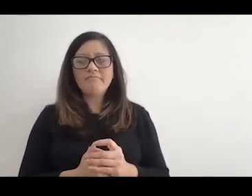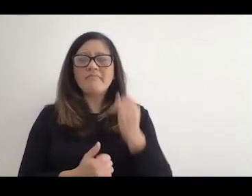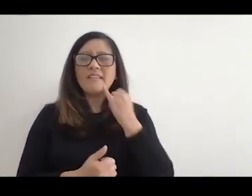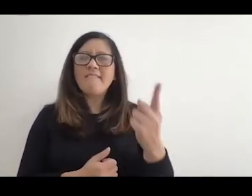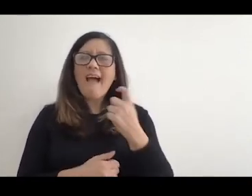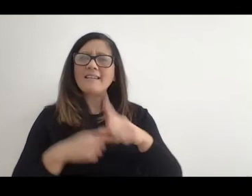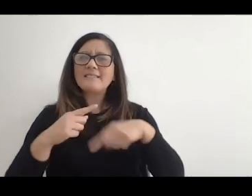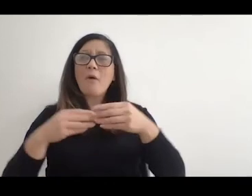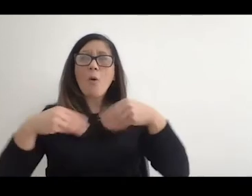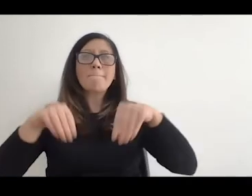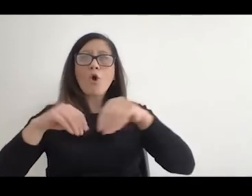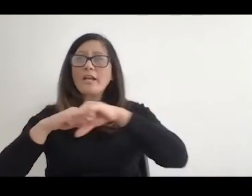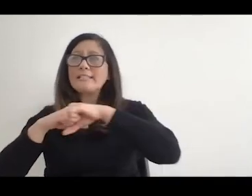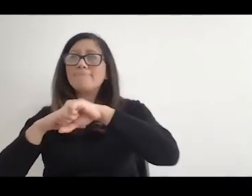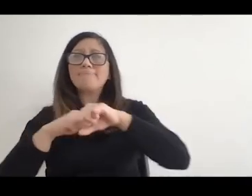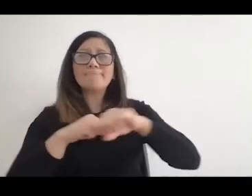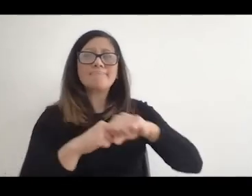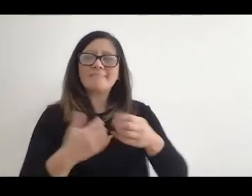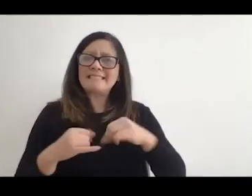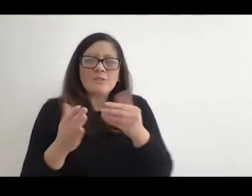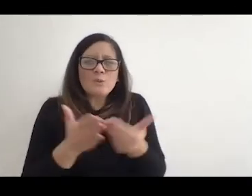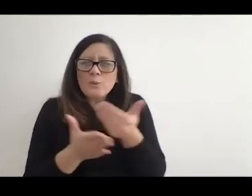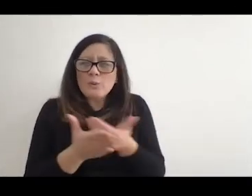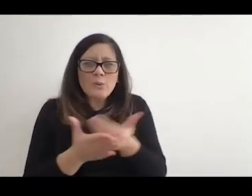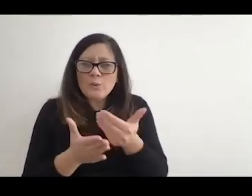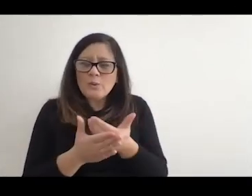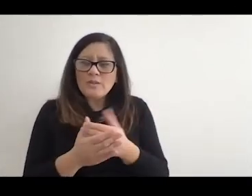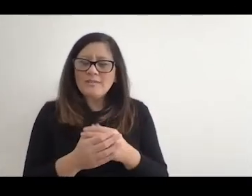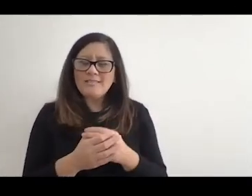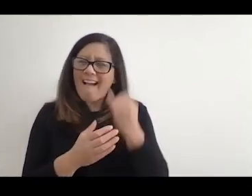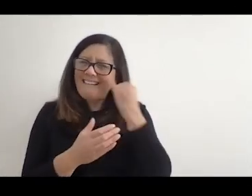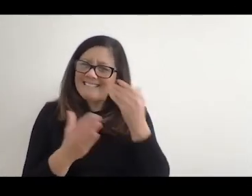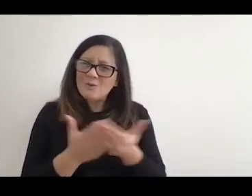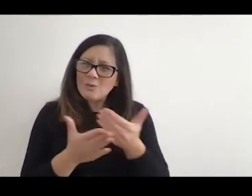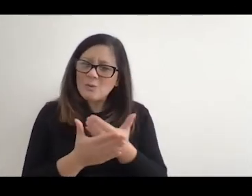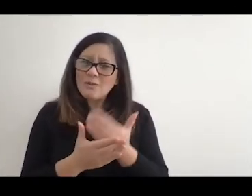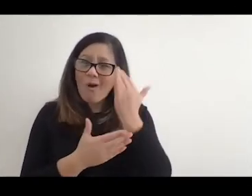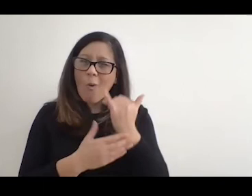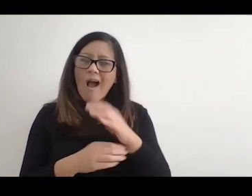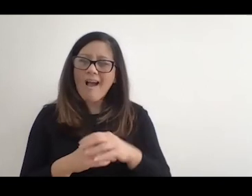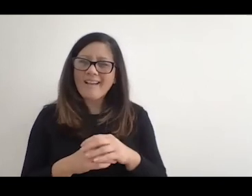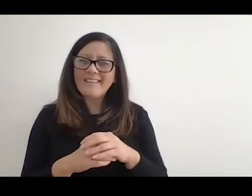still at the beginning. We're still new to market. Because we have not dealt with